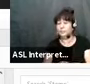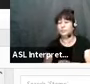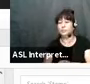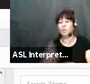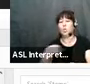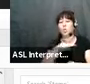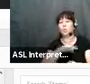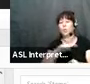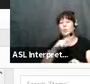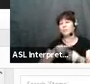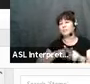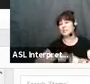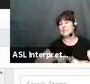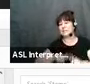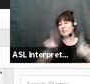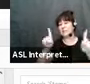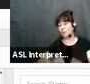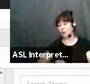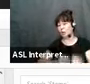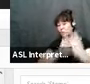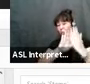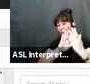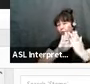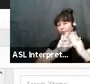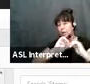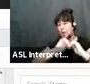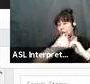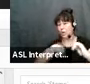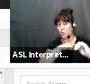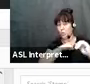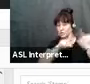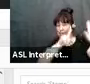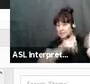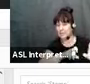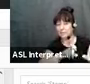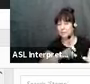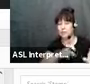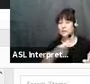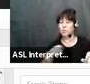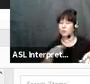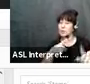approach to testing, we have been testing a lot and on all contacts, asymptomatic or